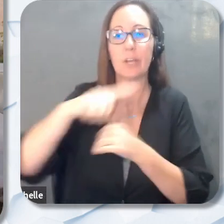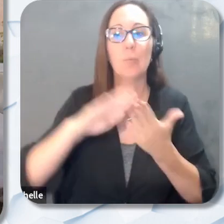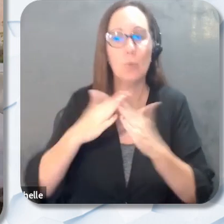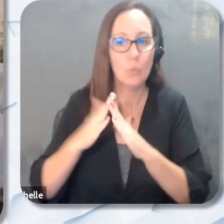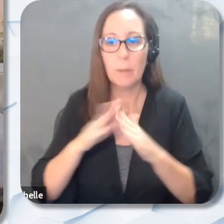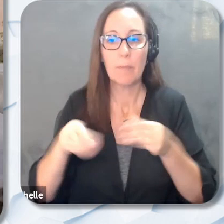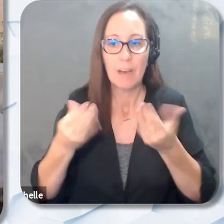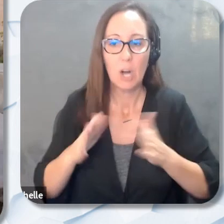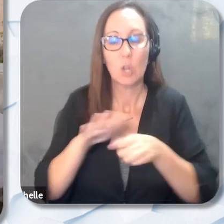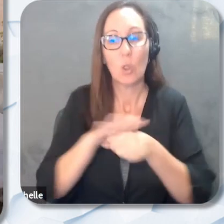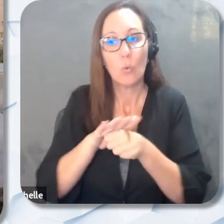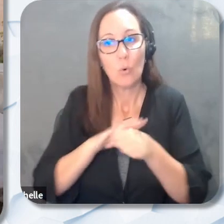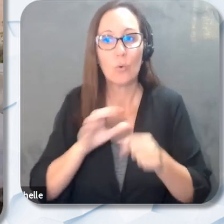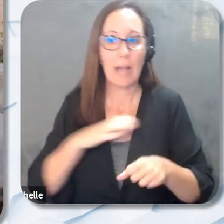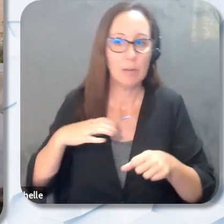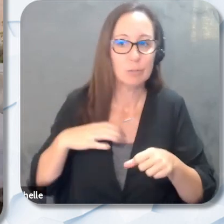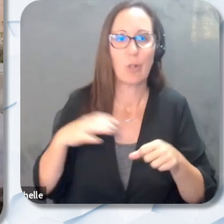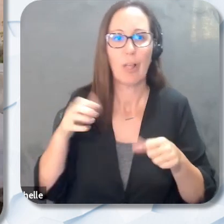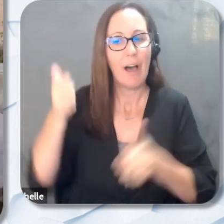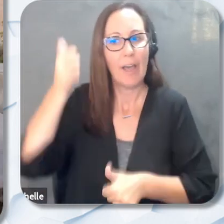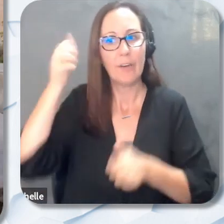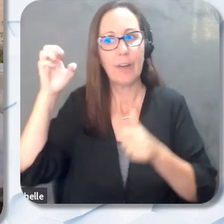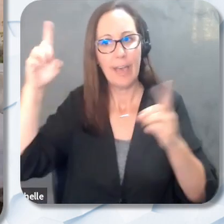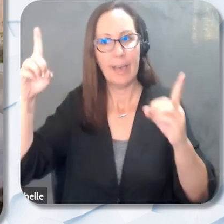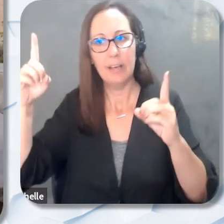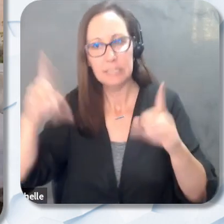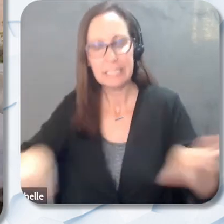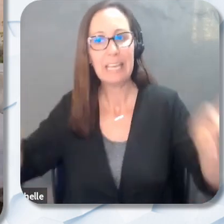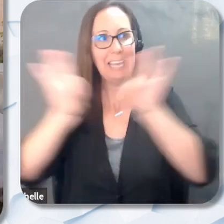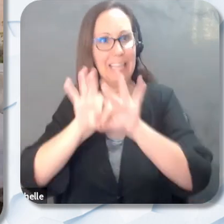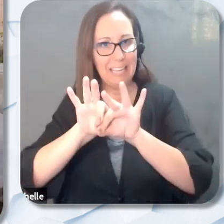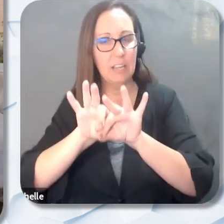Councils that headstart providers in higher ED they're going to be key to a successful universal